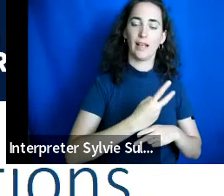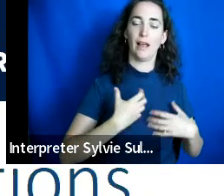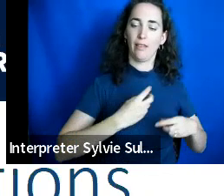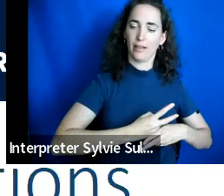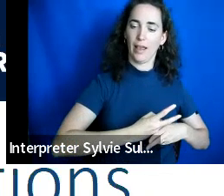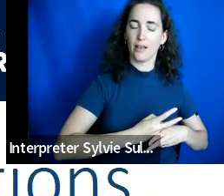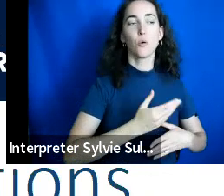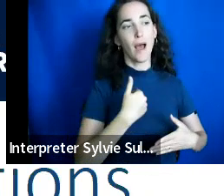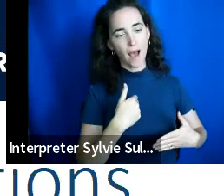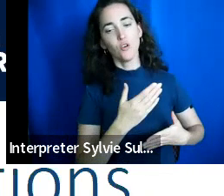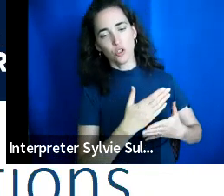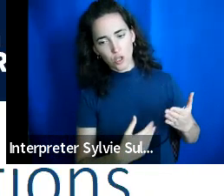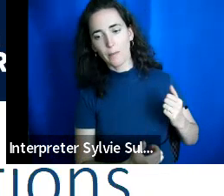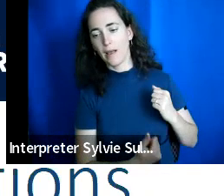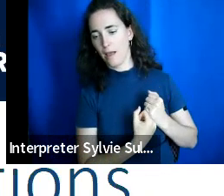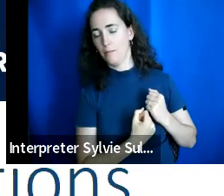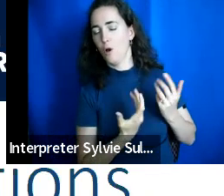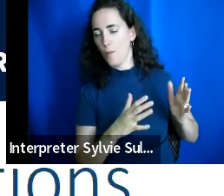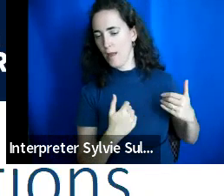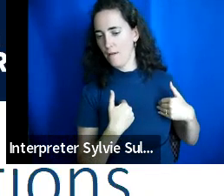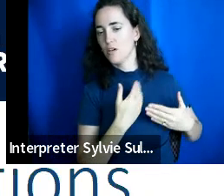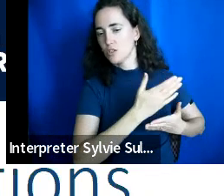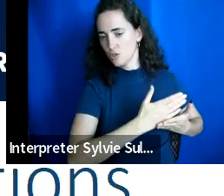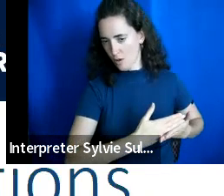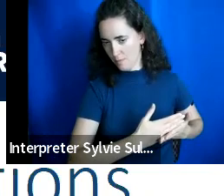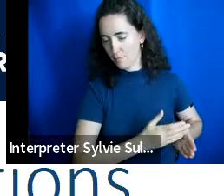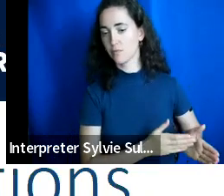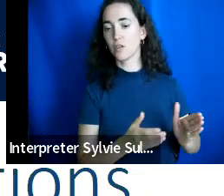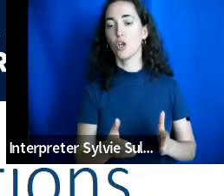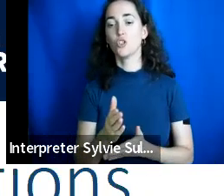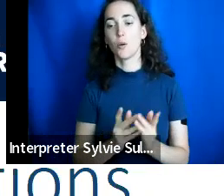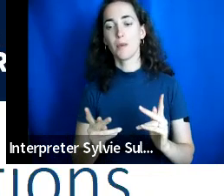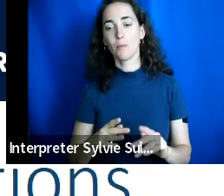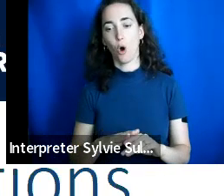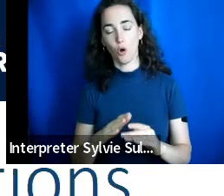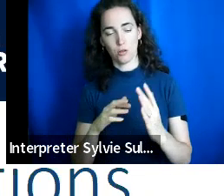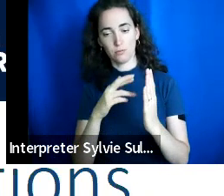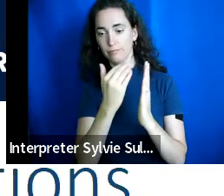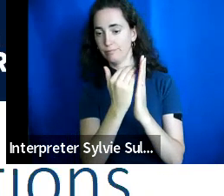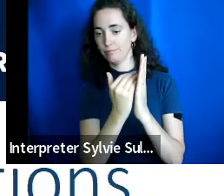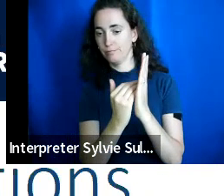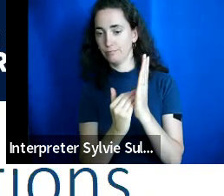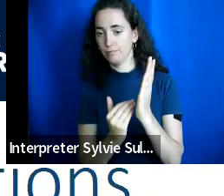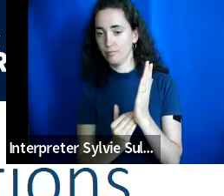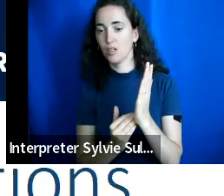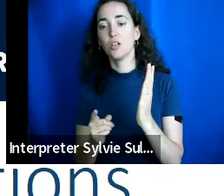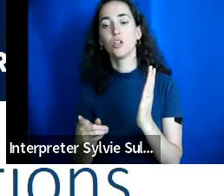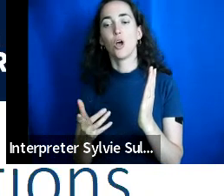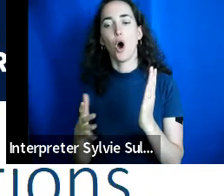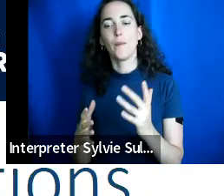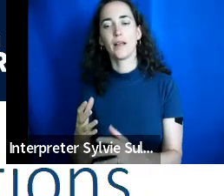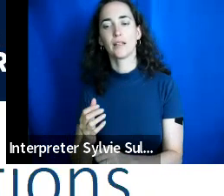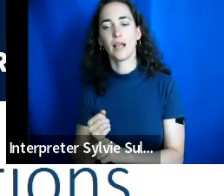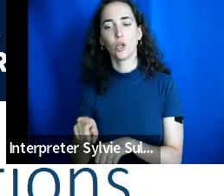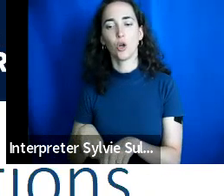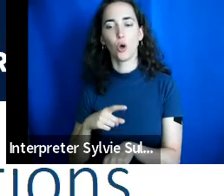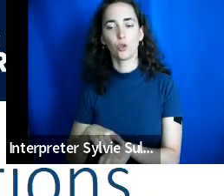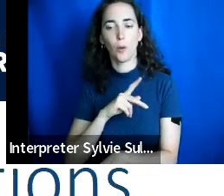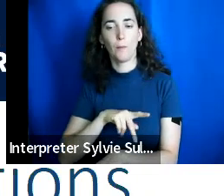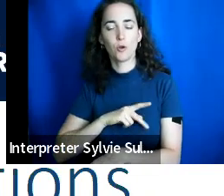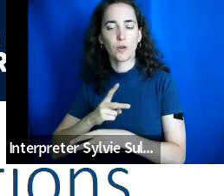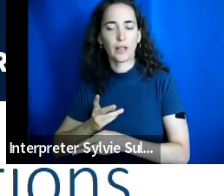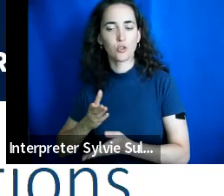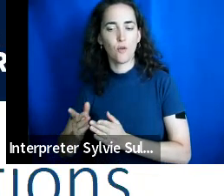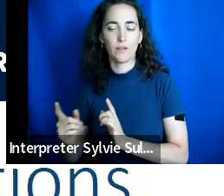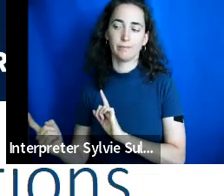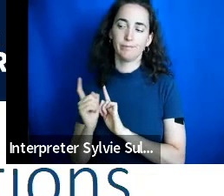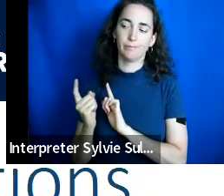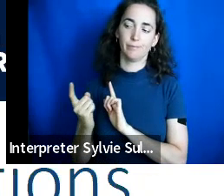So they're getting some kind of help in the home. we also have people who are on that that registry or that waitlist, and they're receiving long term personal care services.